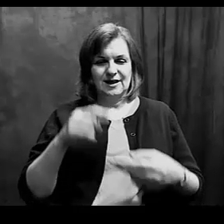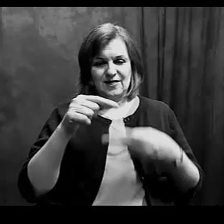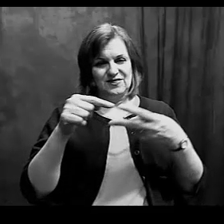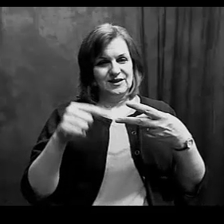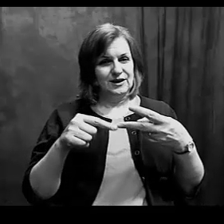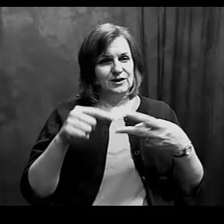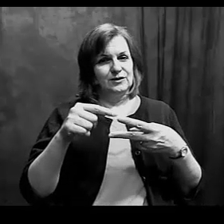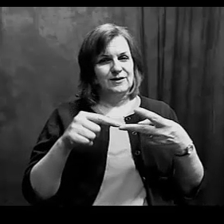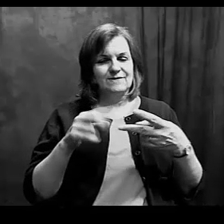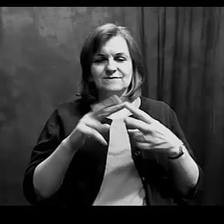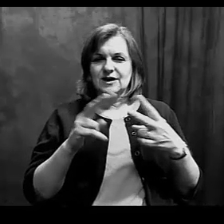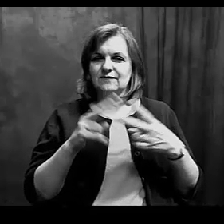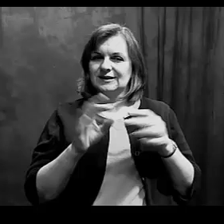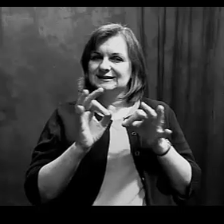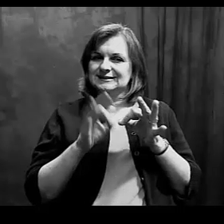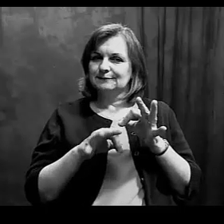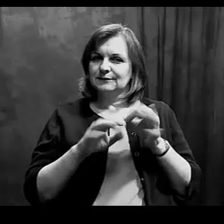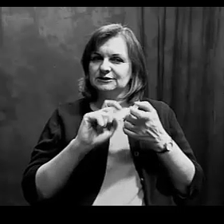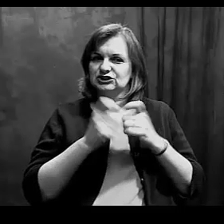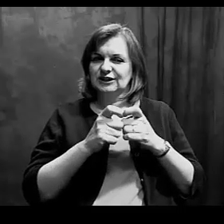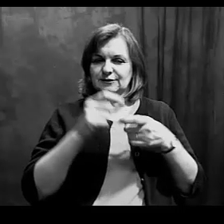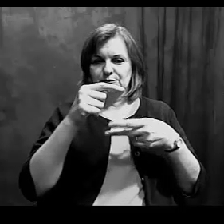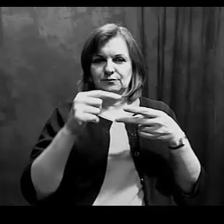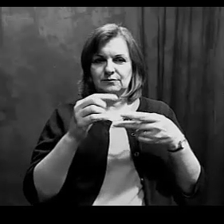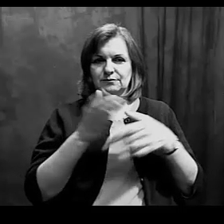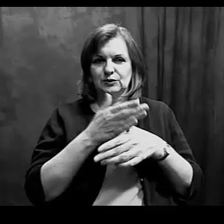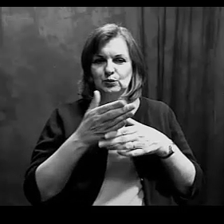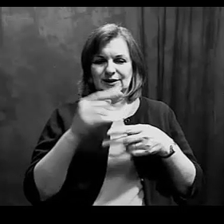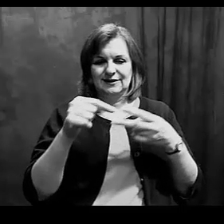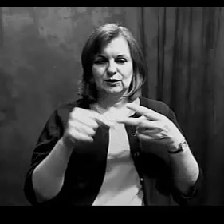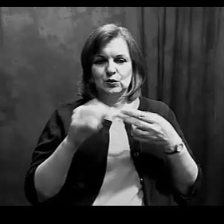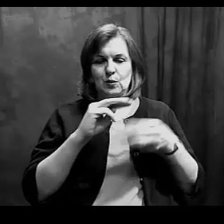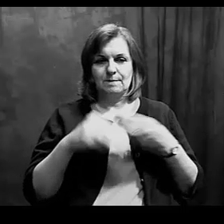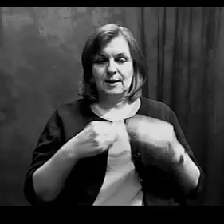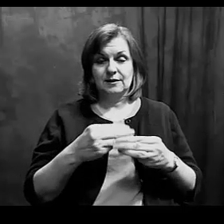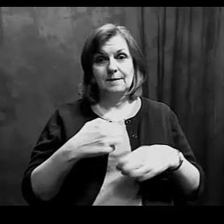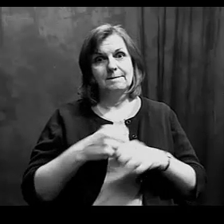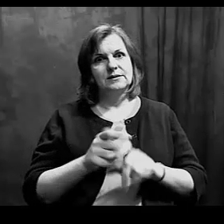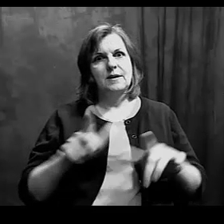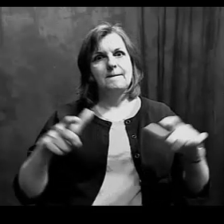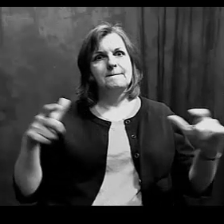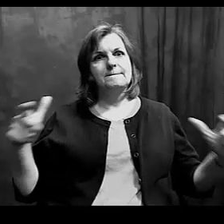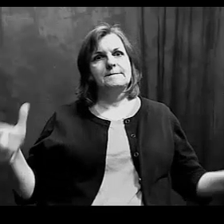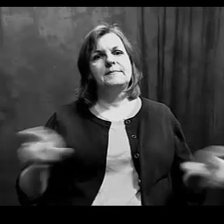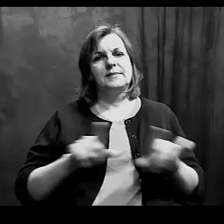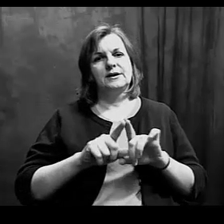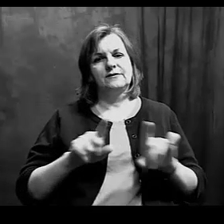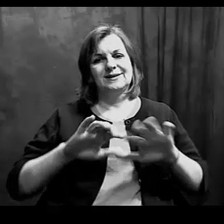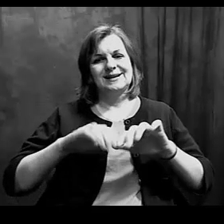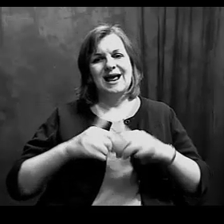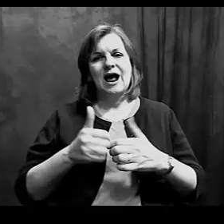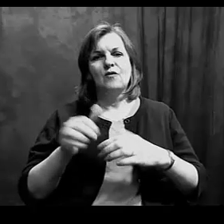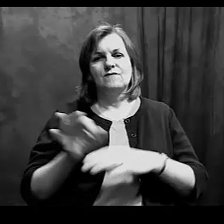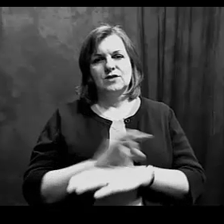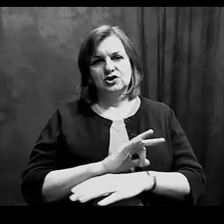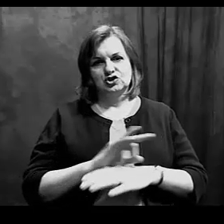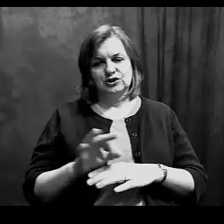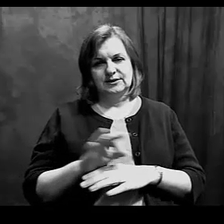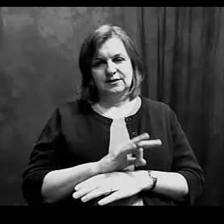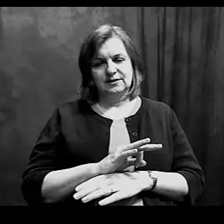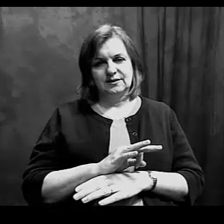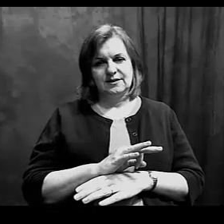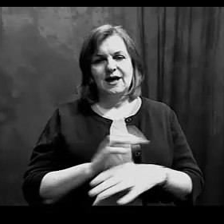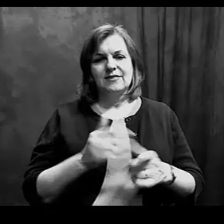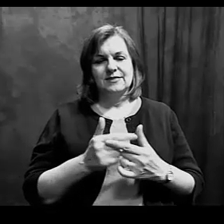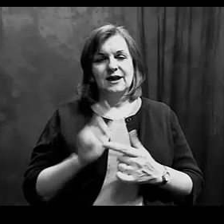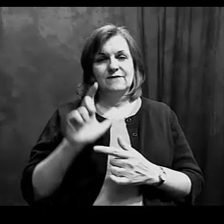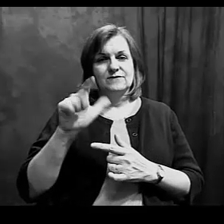so when we look at this kind of change these are two very simple changes to this molecule but it makes a huge difference in the